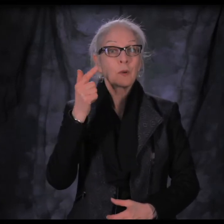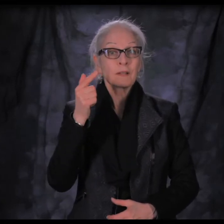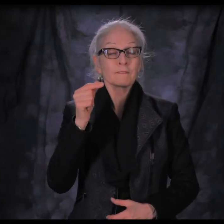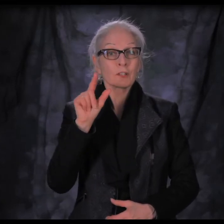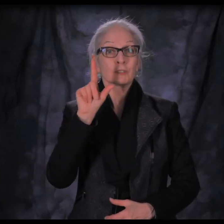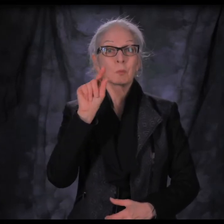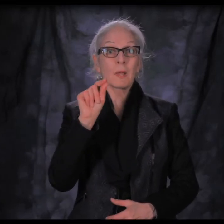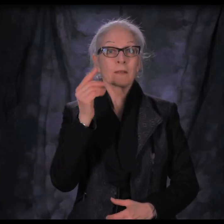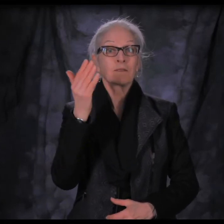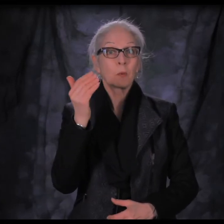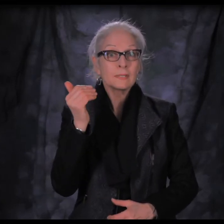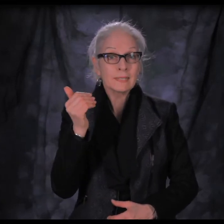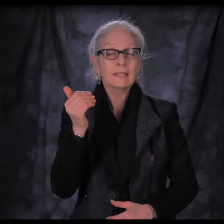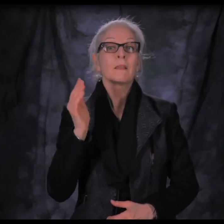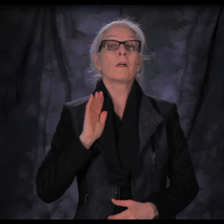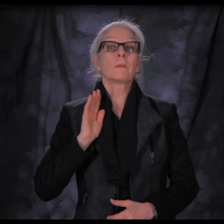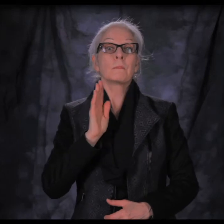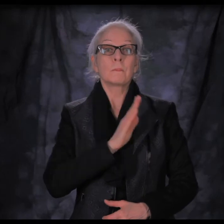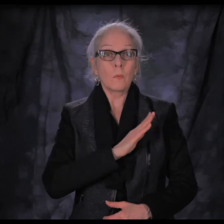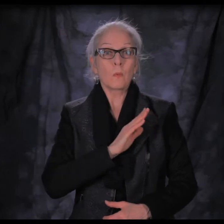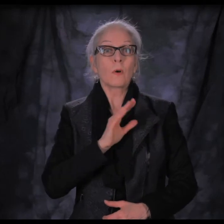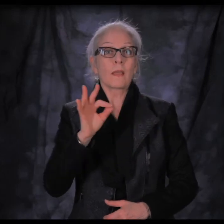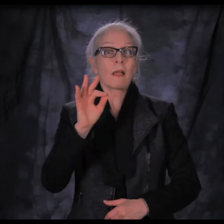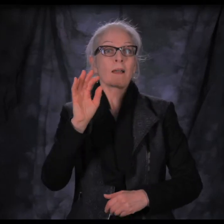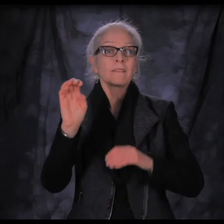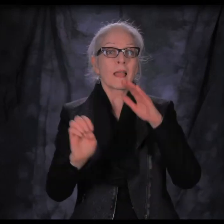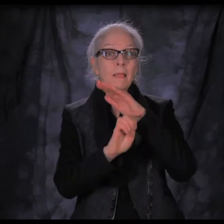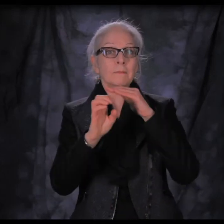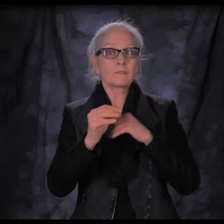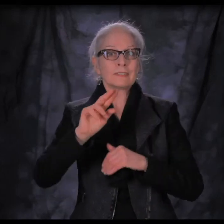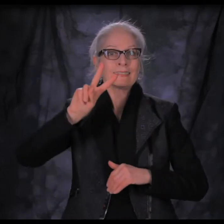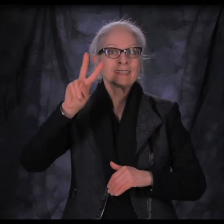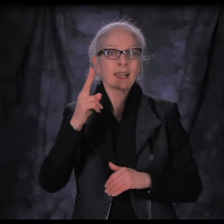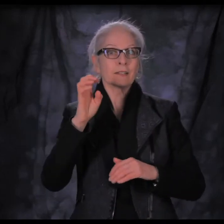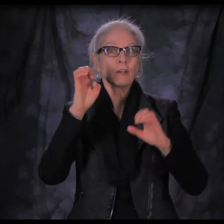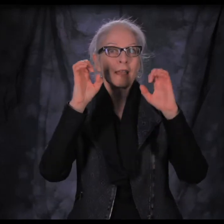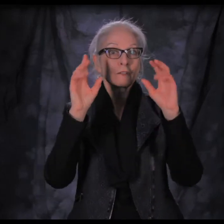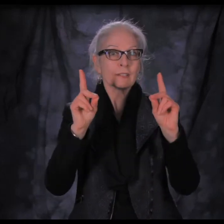On October 21, 2014, the Board of Elementary and Secondary Education